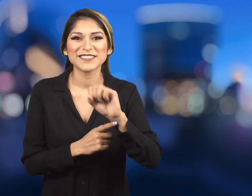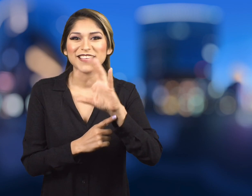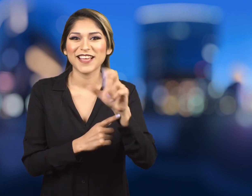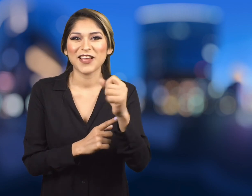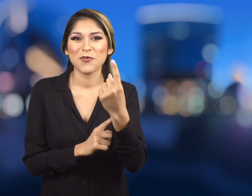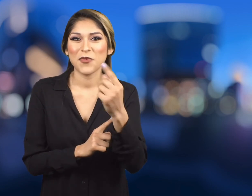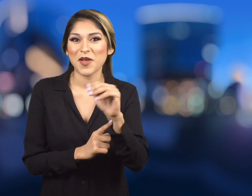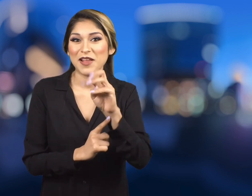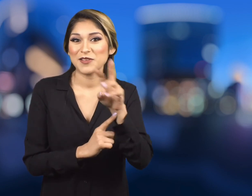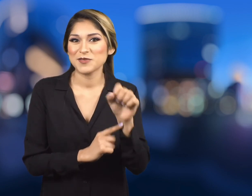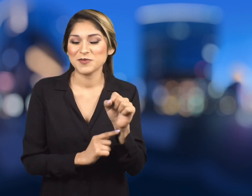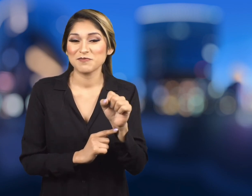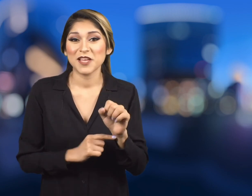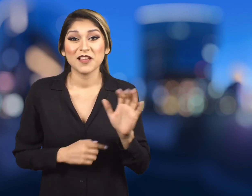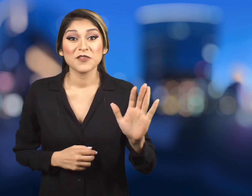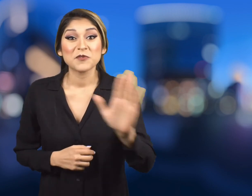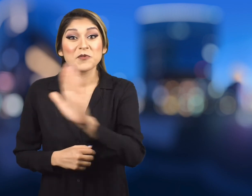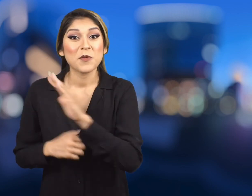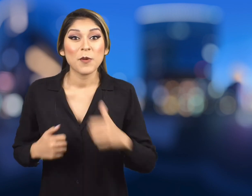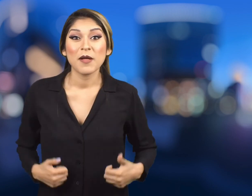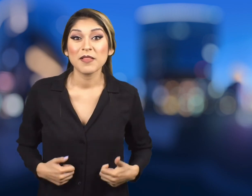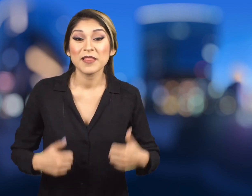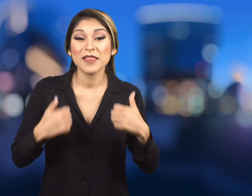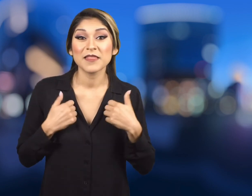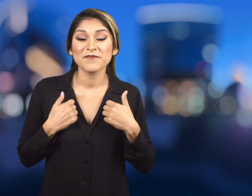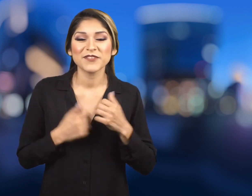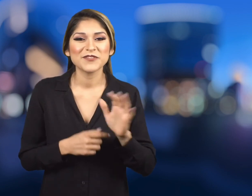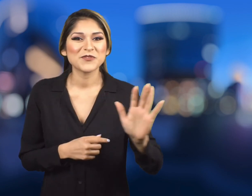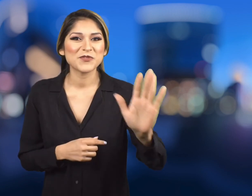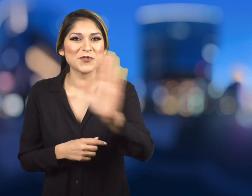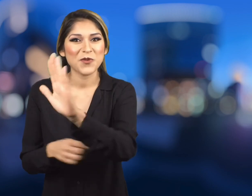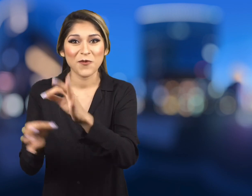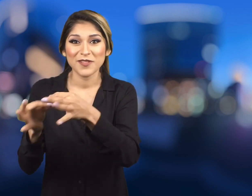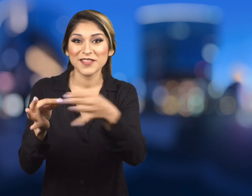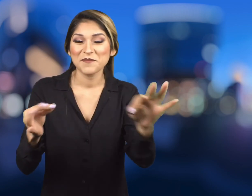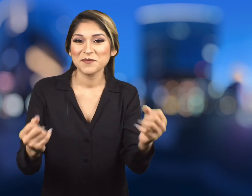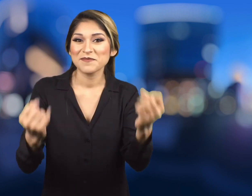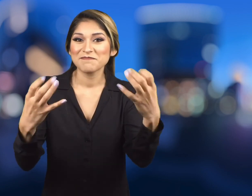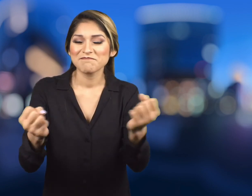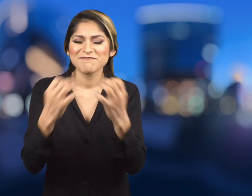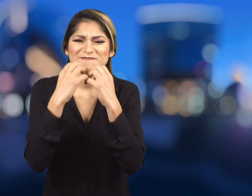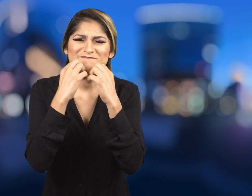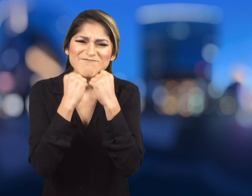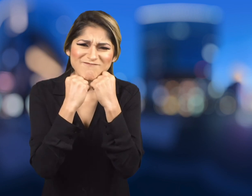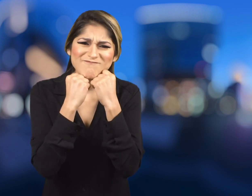Sign1News. Your life. Your language.